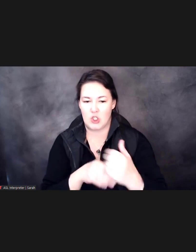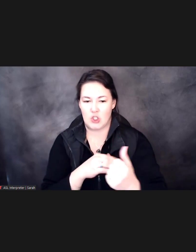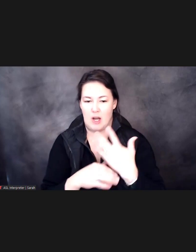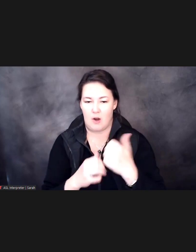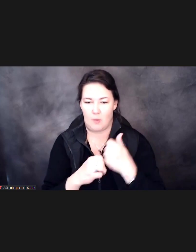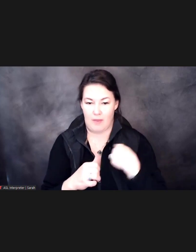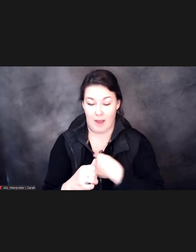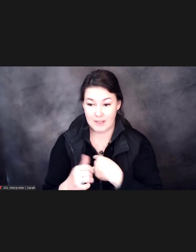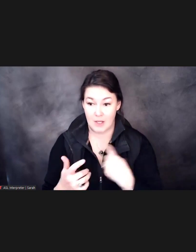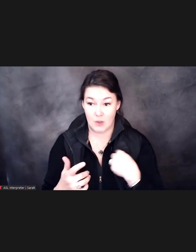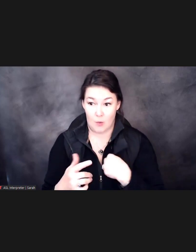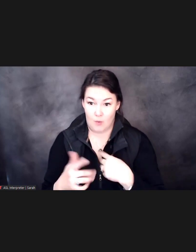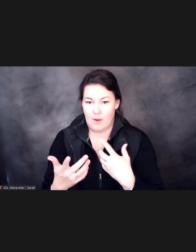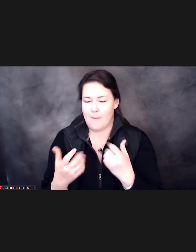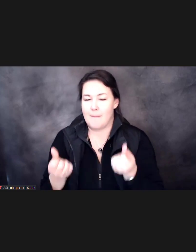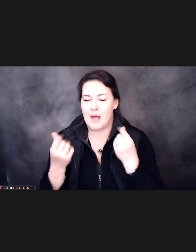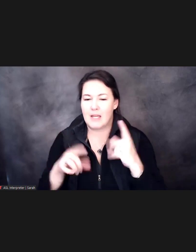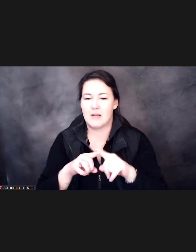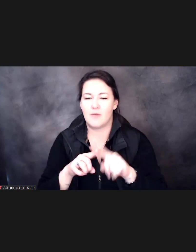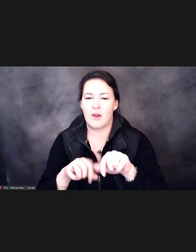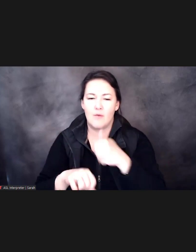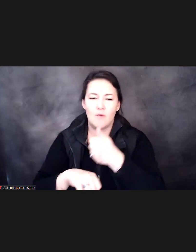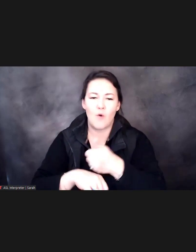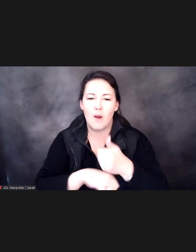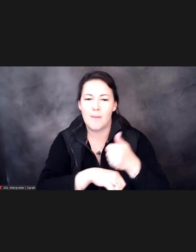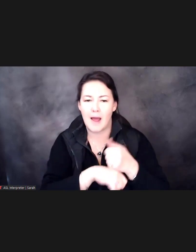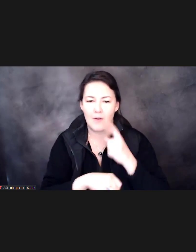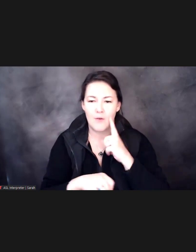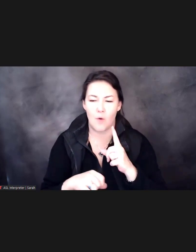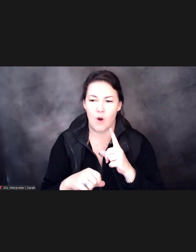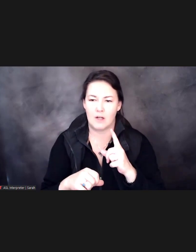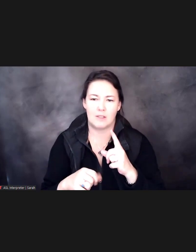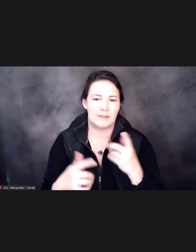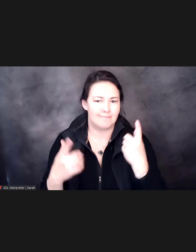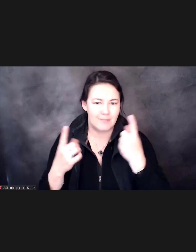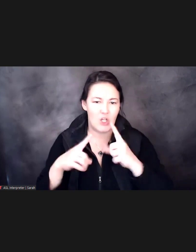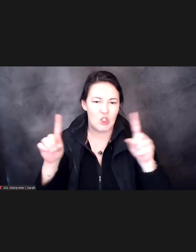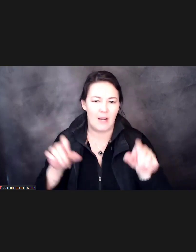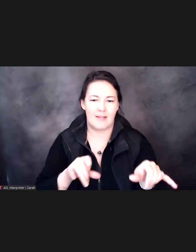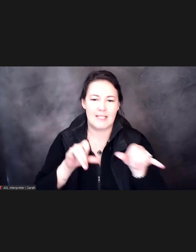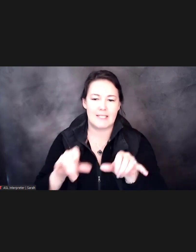the format of many of these resources to achieve the same goals that you have.